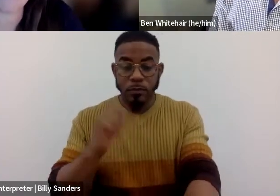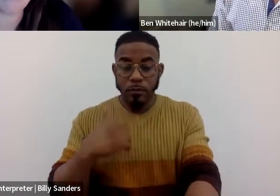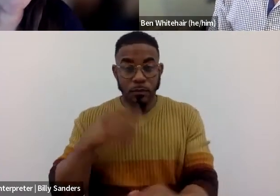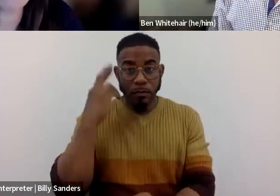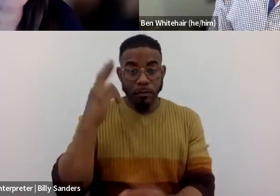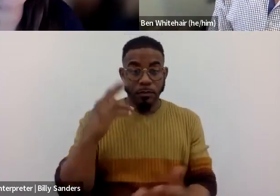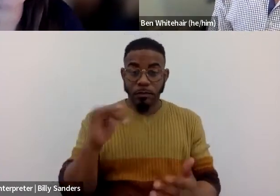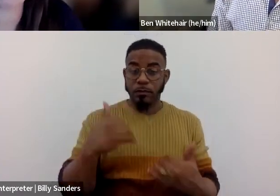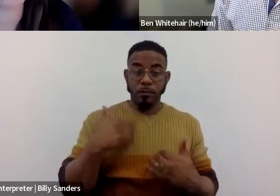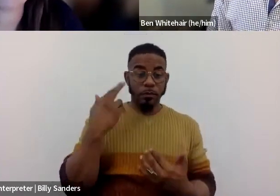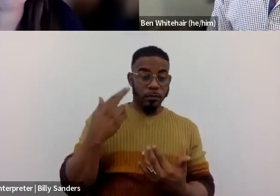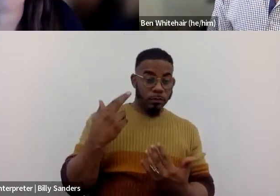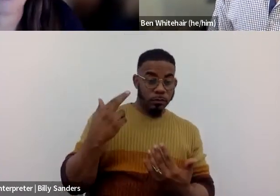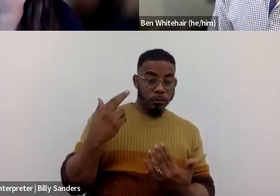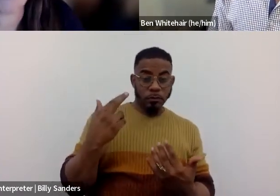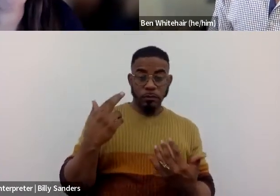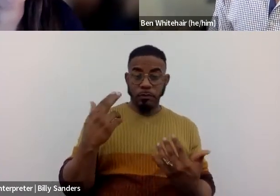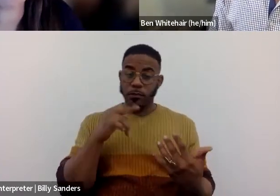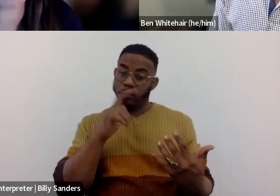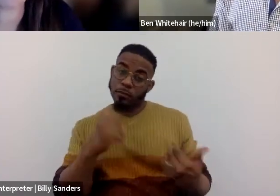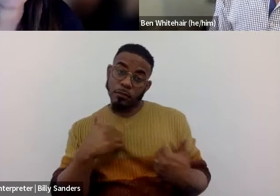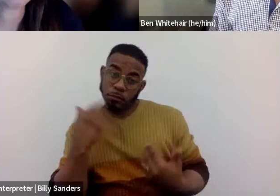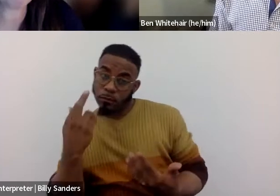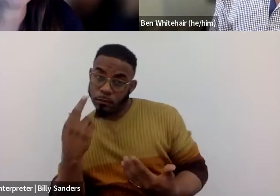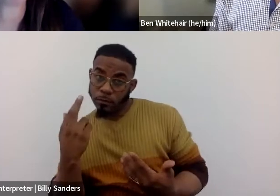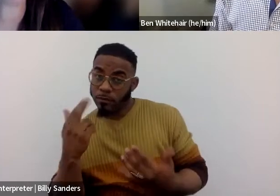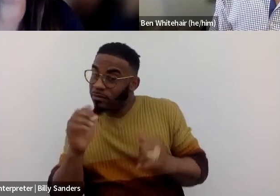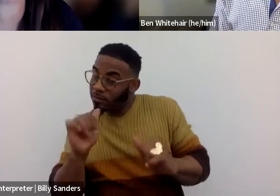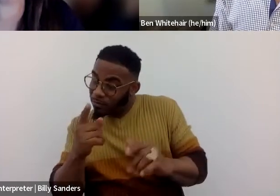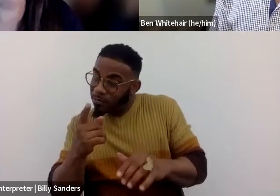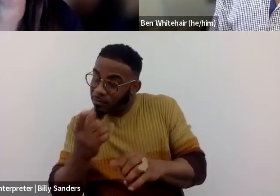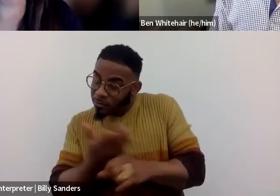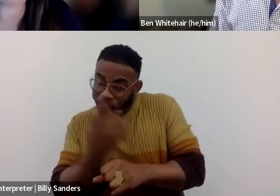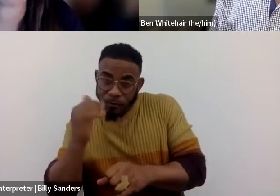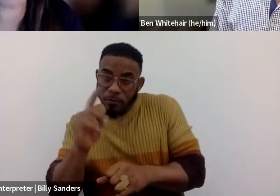they can have a reason, they don't have to have a reason. They can't terminate you for an unlawful reason